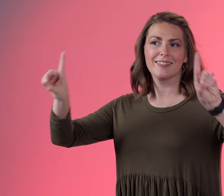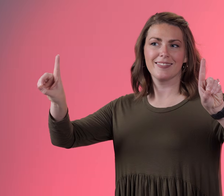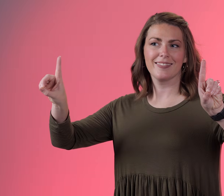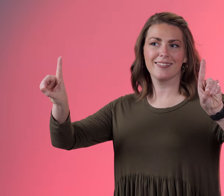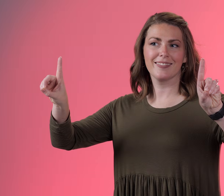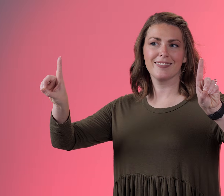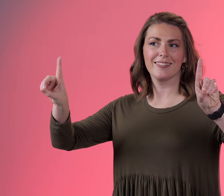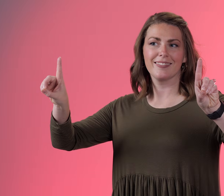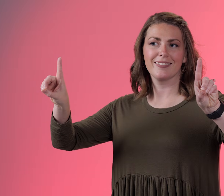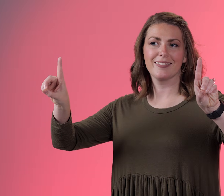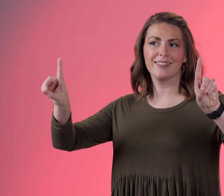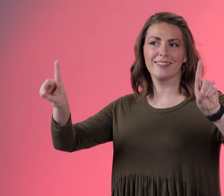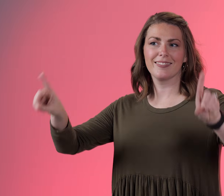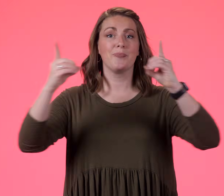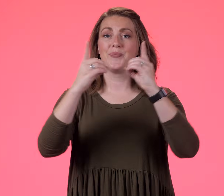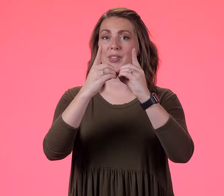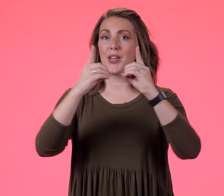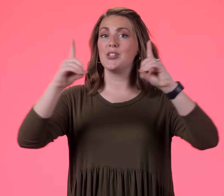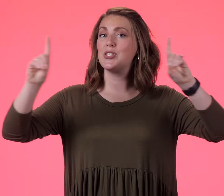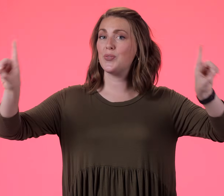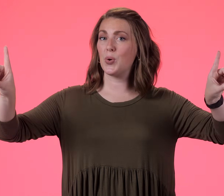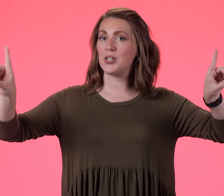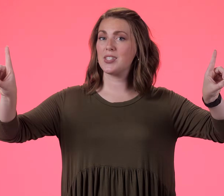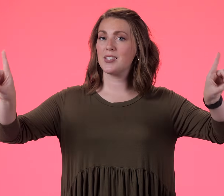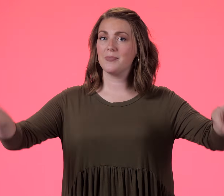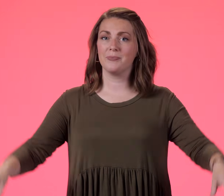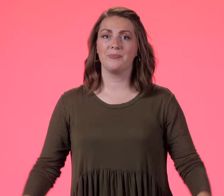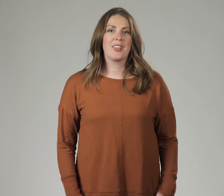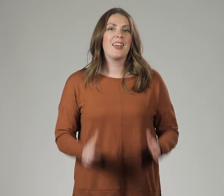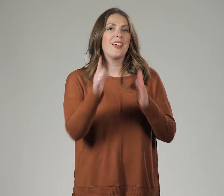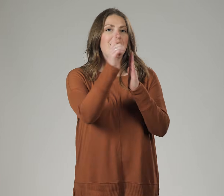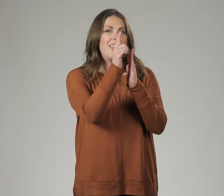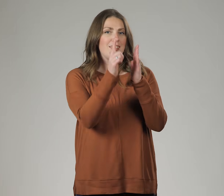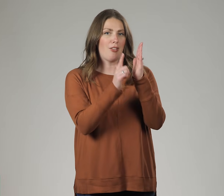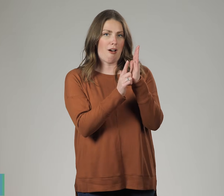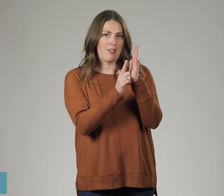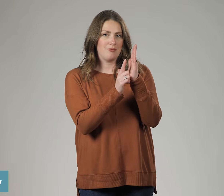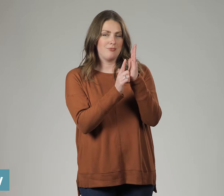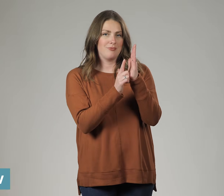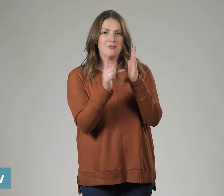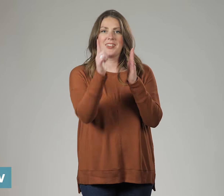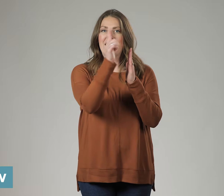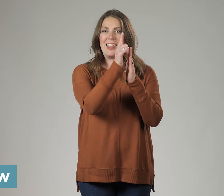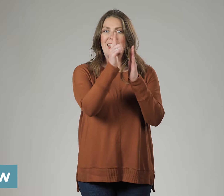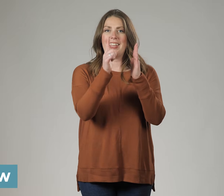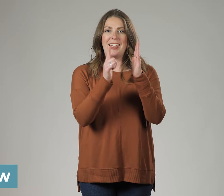going in separate directions. Divorced. In-law.